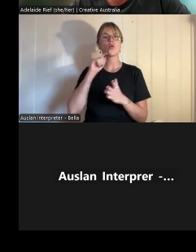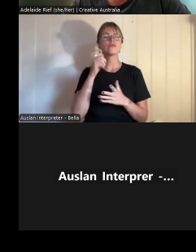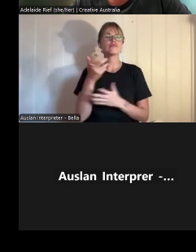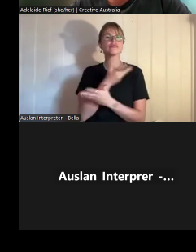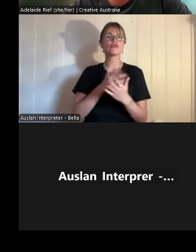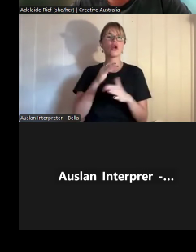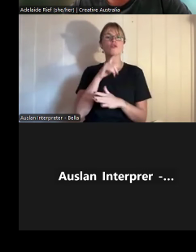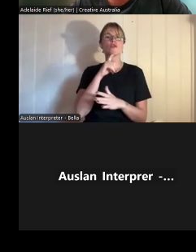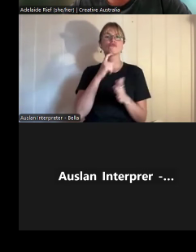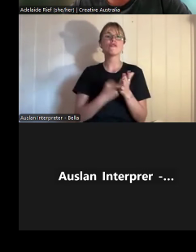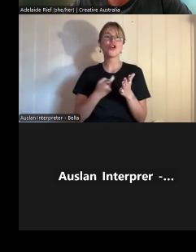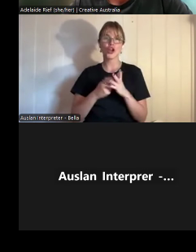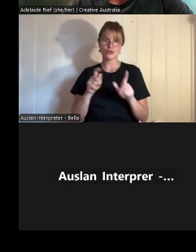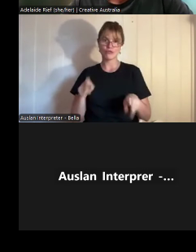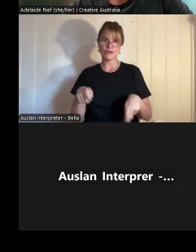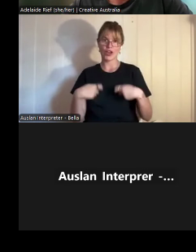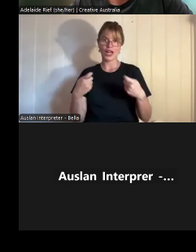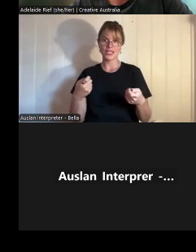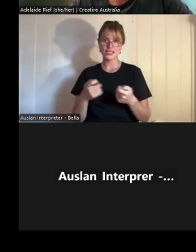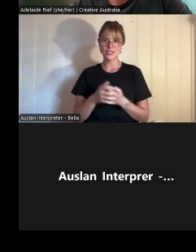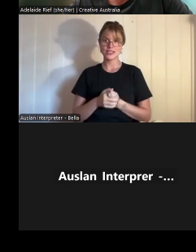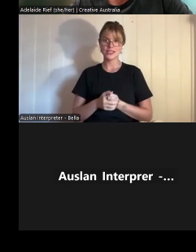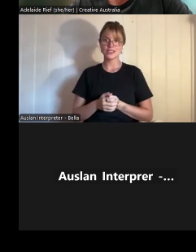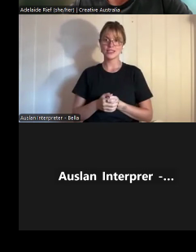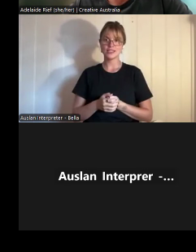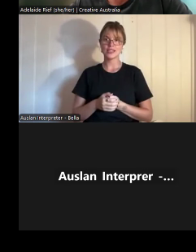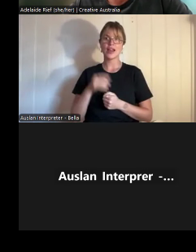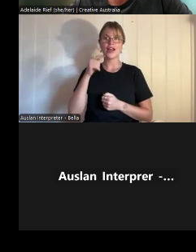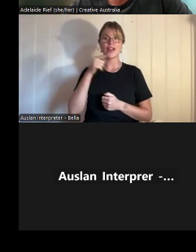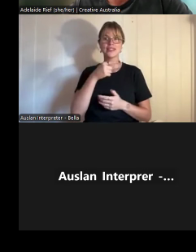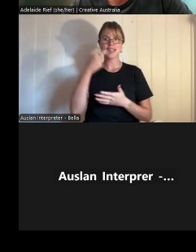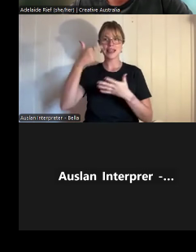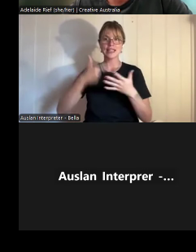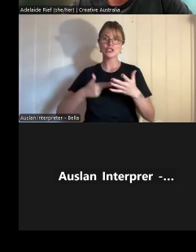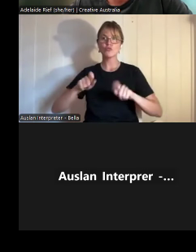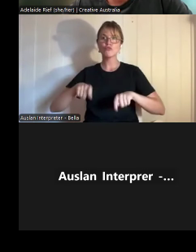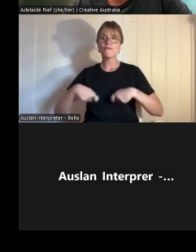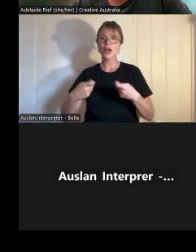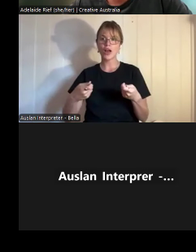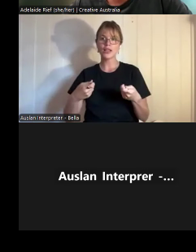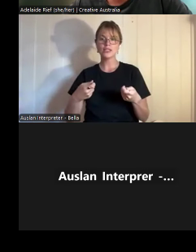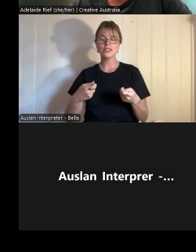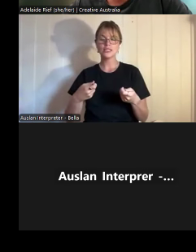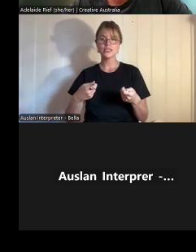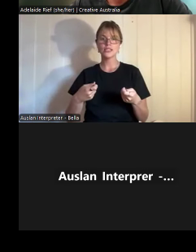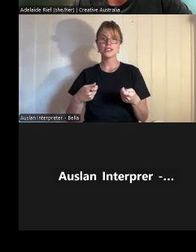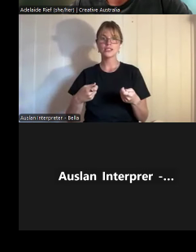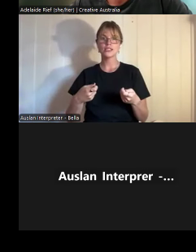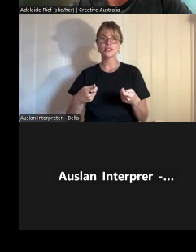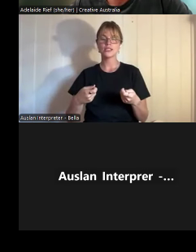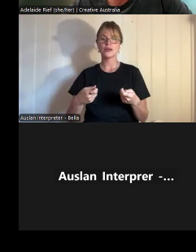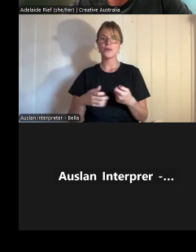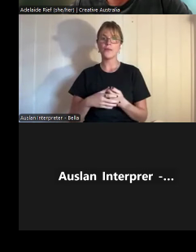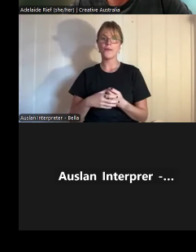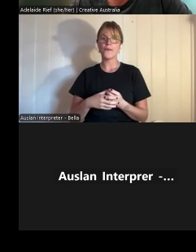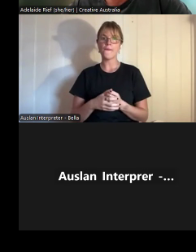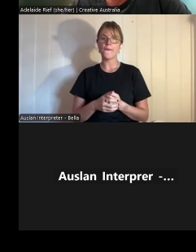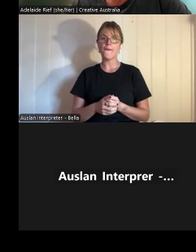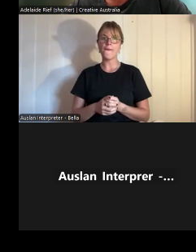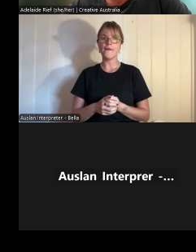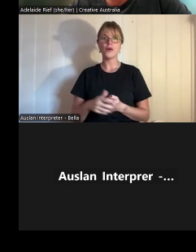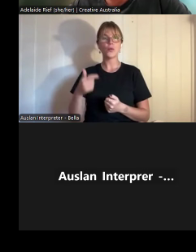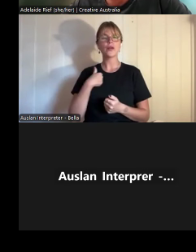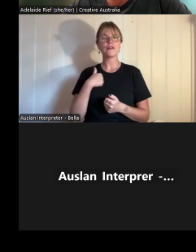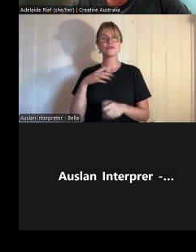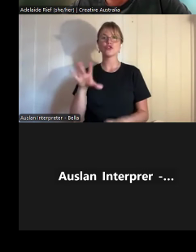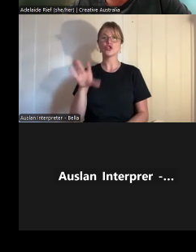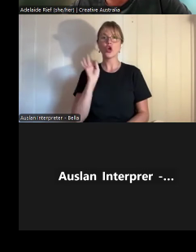providers. So this is a list of the providers that we have chosen as our preferred providers for